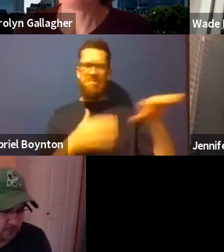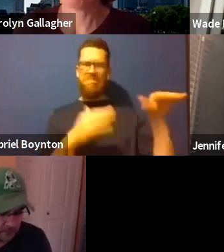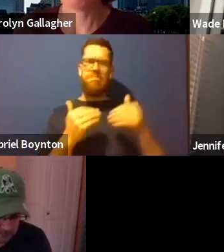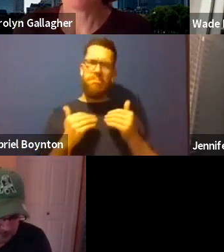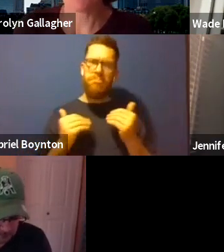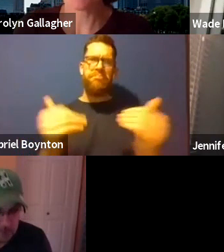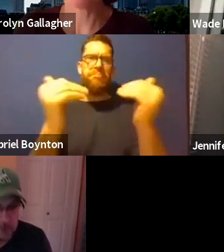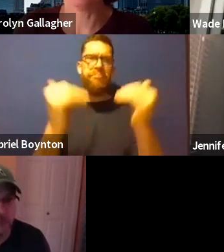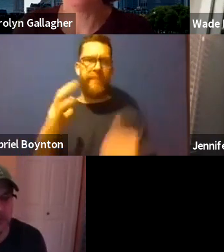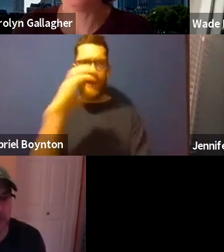Carolyn Gallagher: Okay.